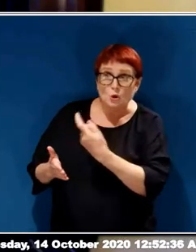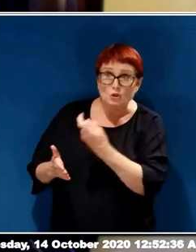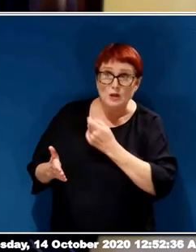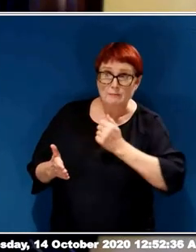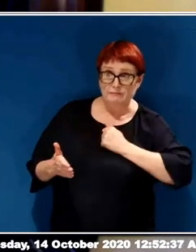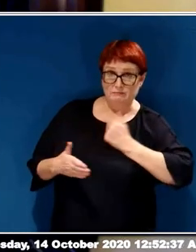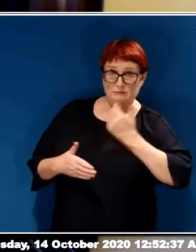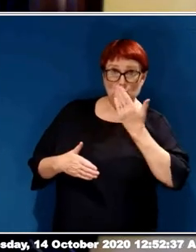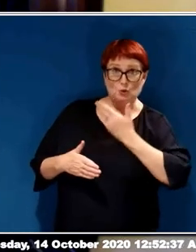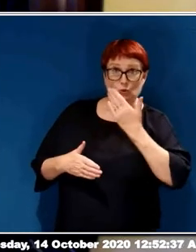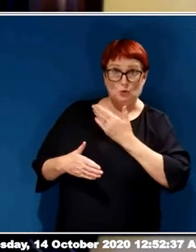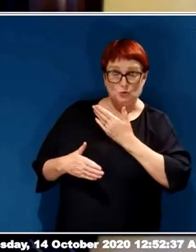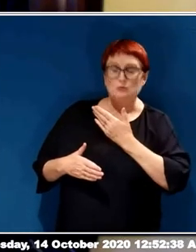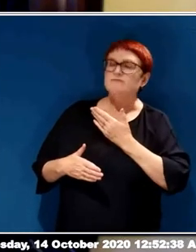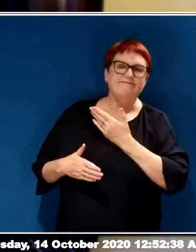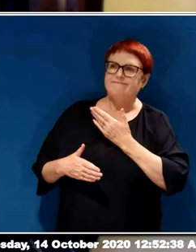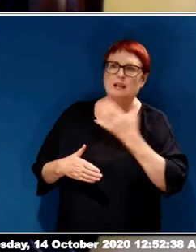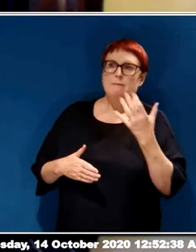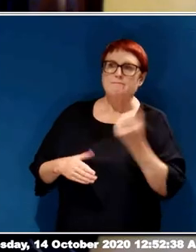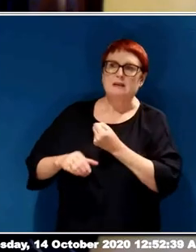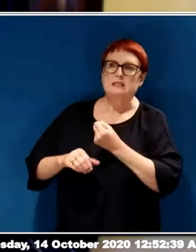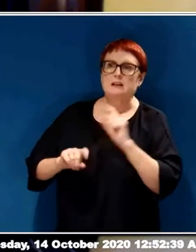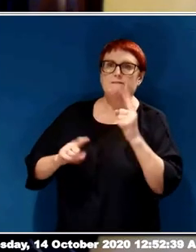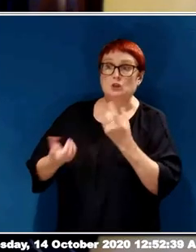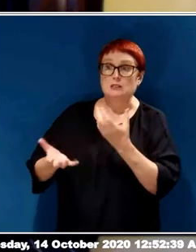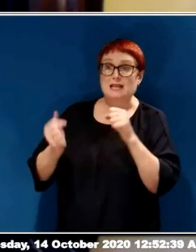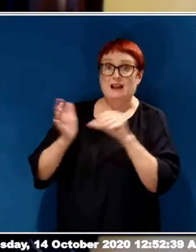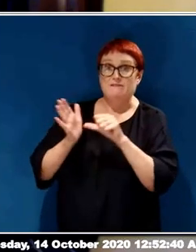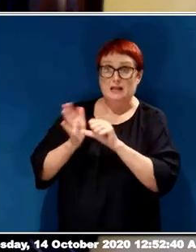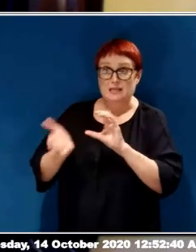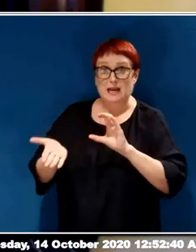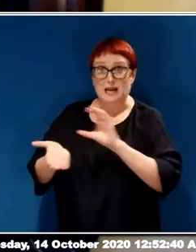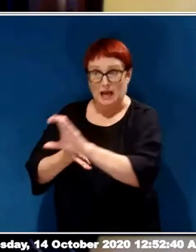So they may say, "We can't accept your enrolment unless you receive targeted